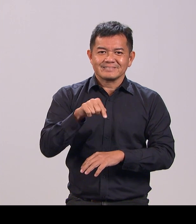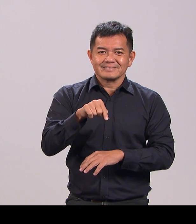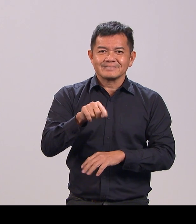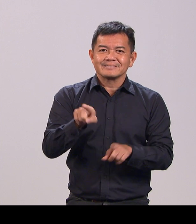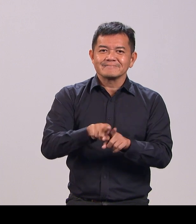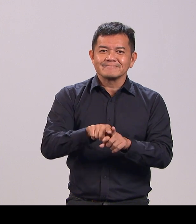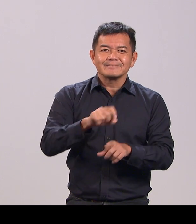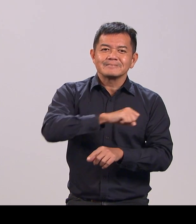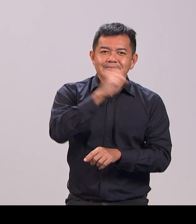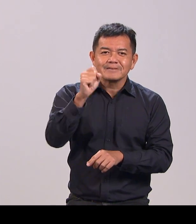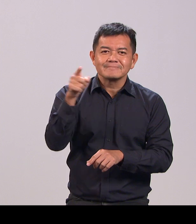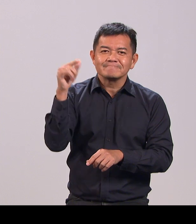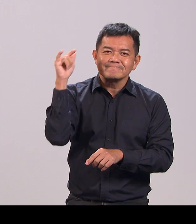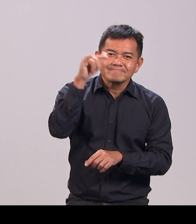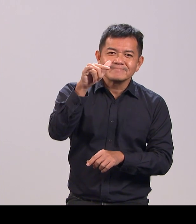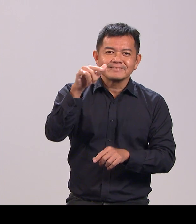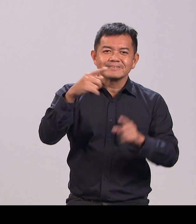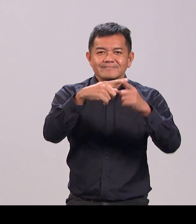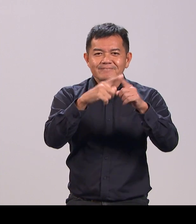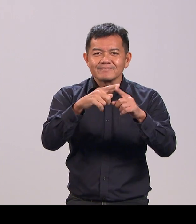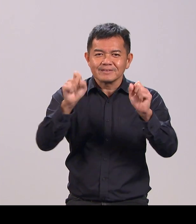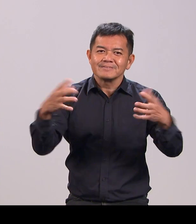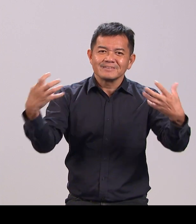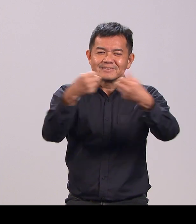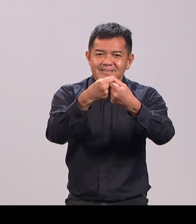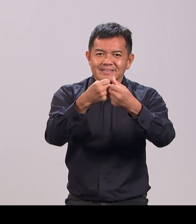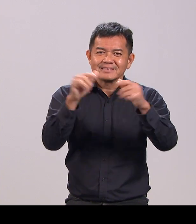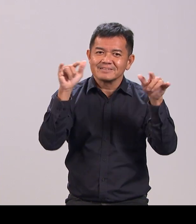It is a scale model for Airbus’ civilian spacecraft programme.